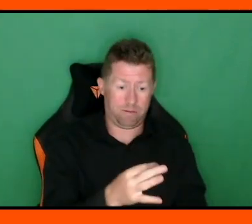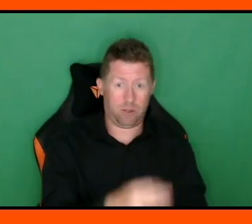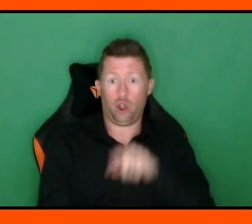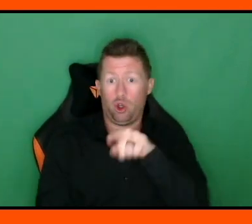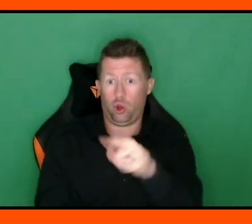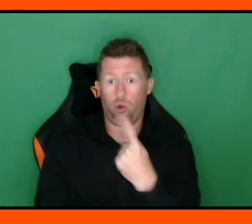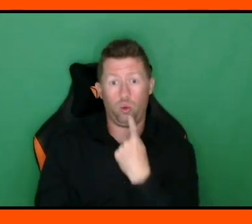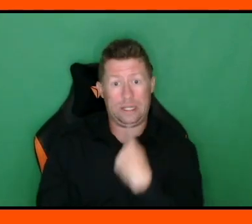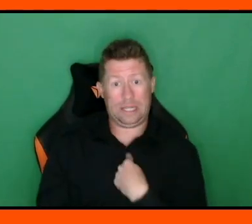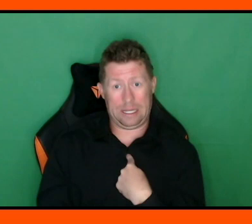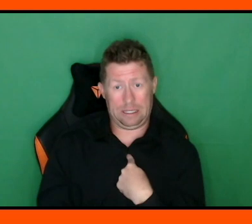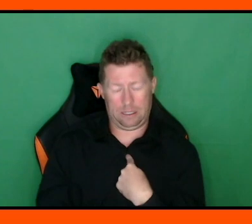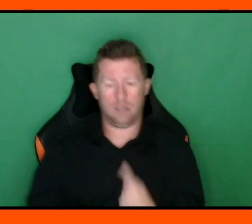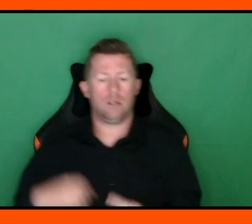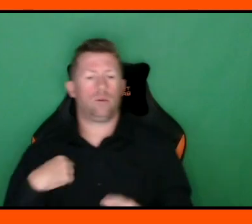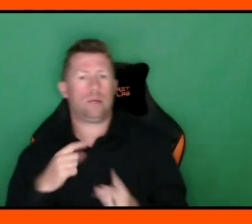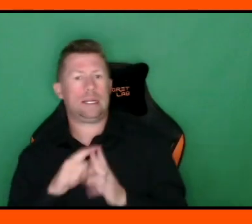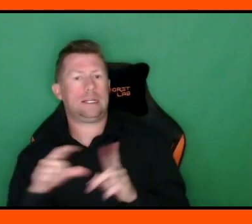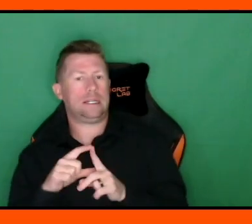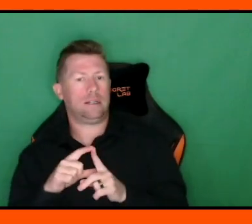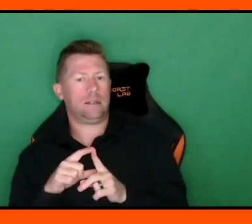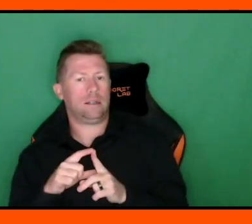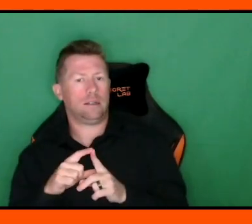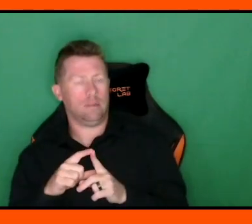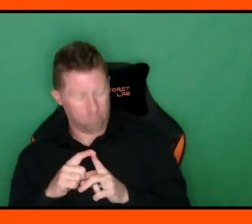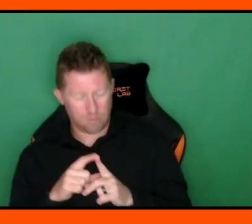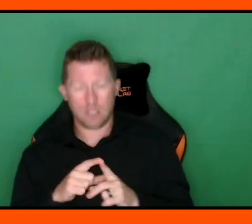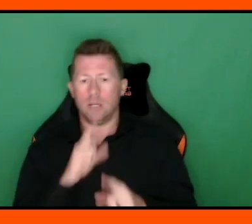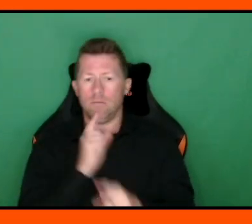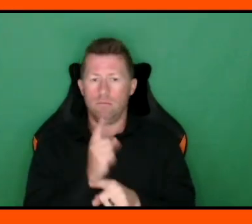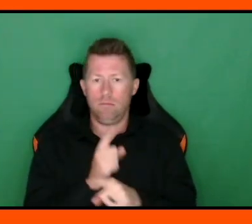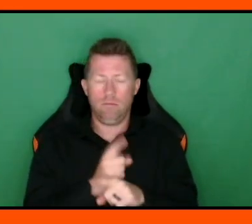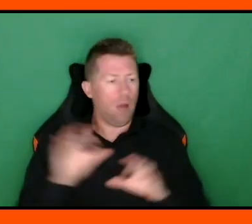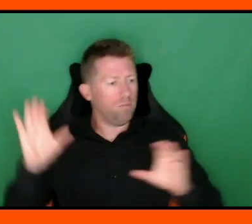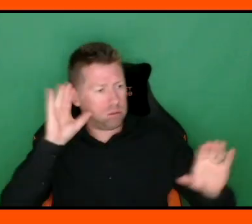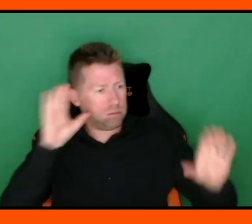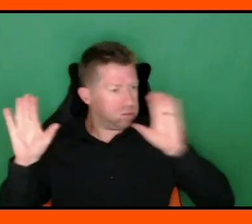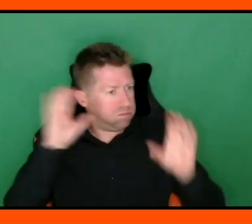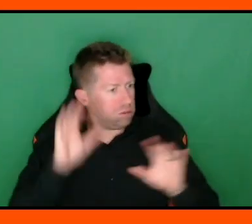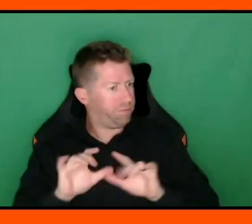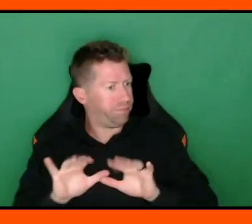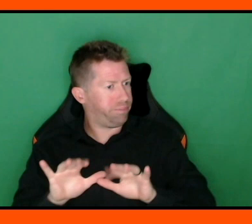and that goes through what we heard from our consultation